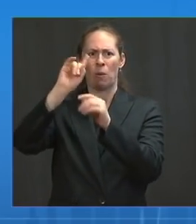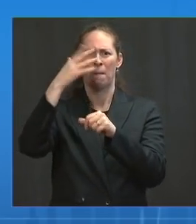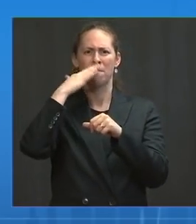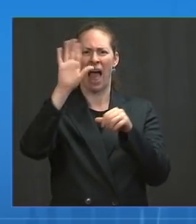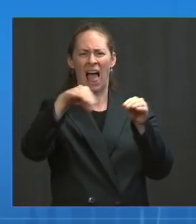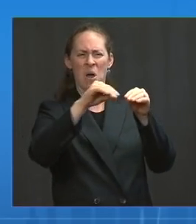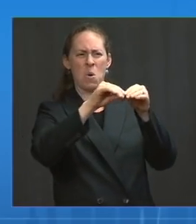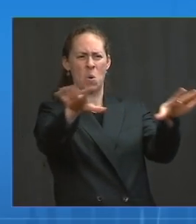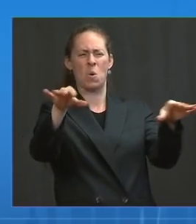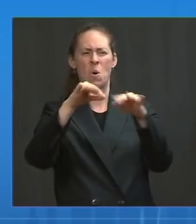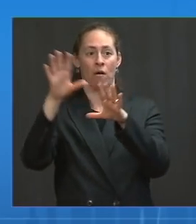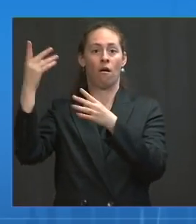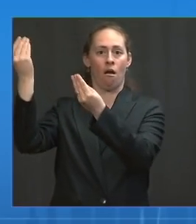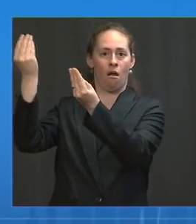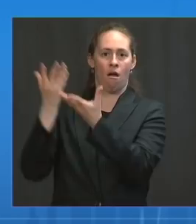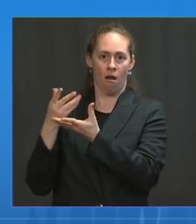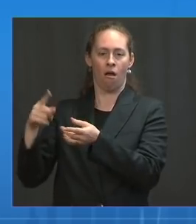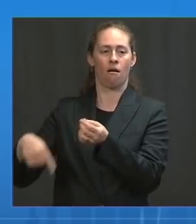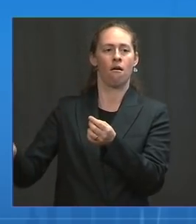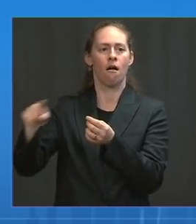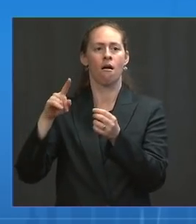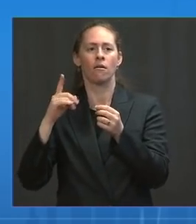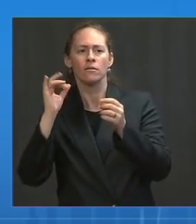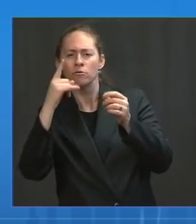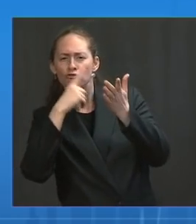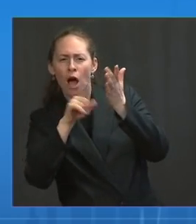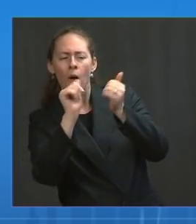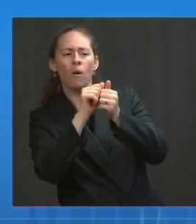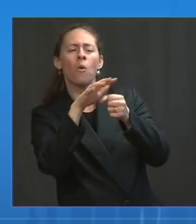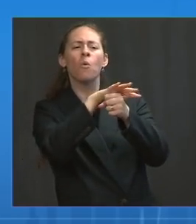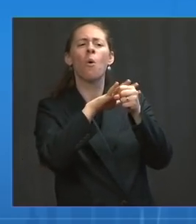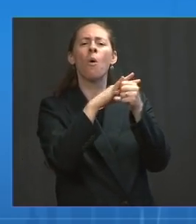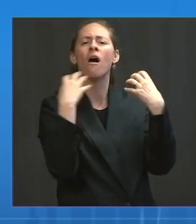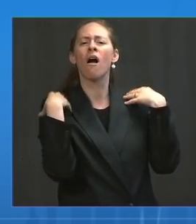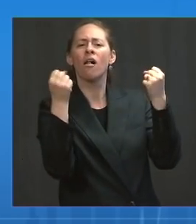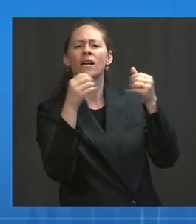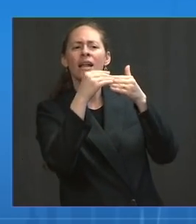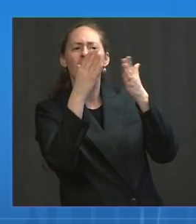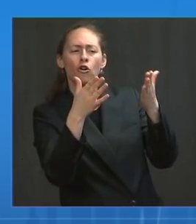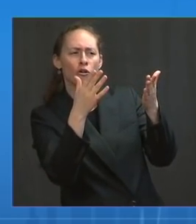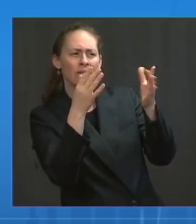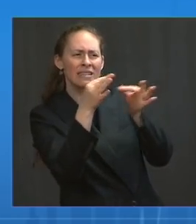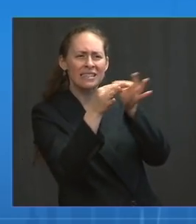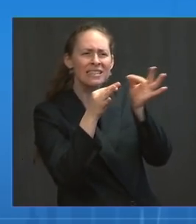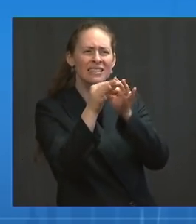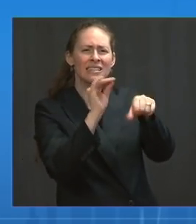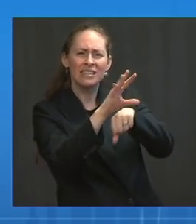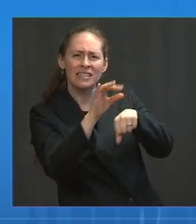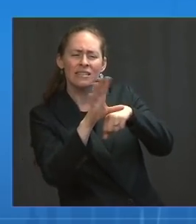on getting more treatments for people with COVID and helping states increase vaccine confidence, answer questions,